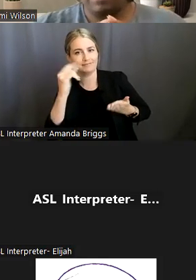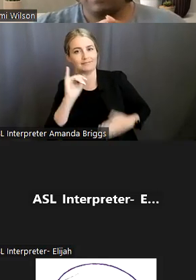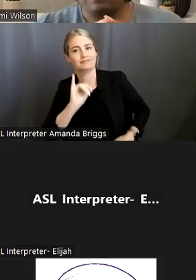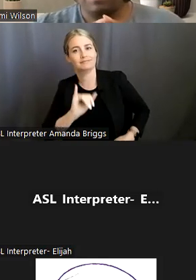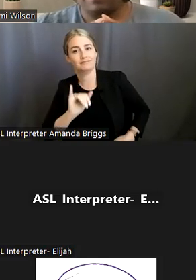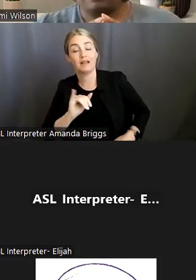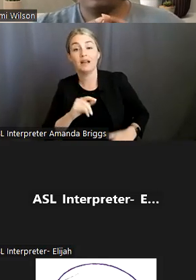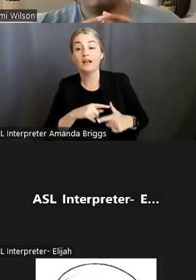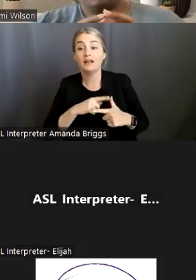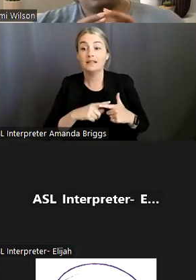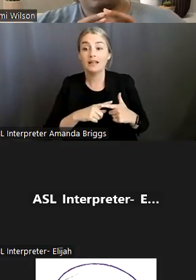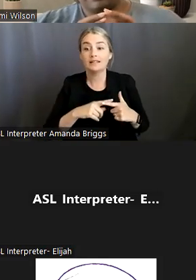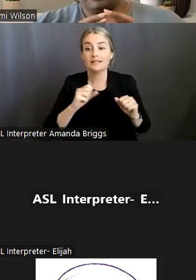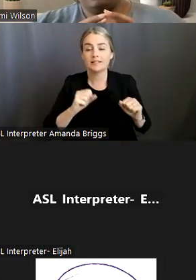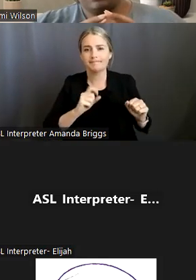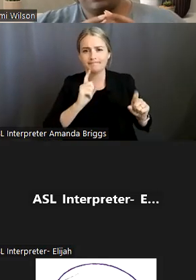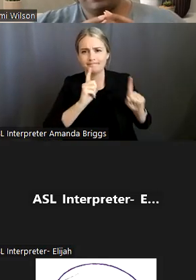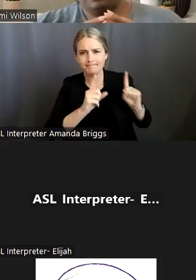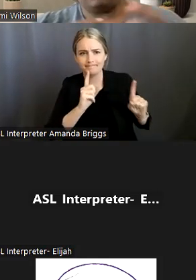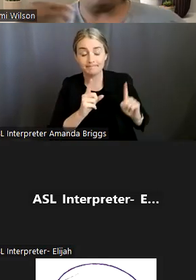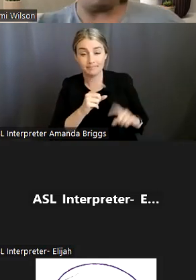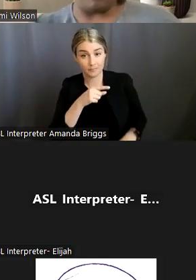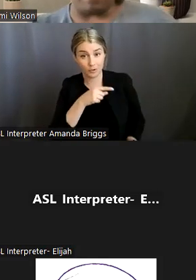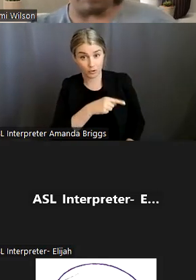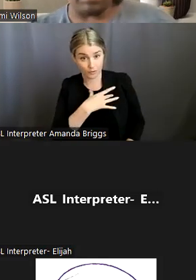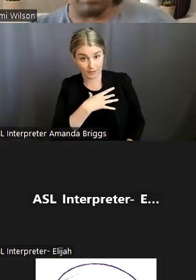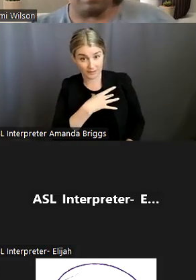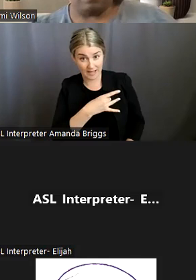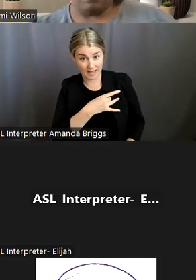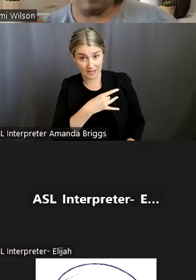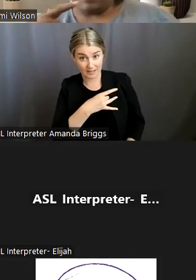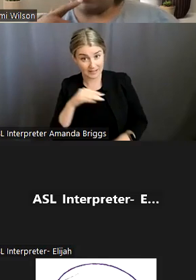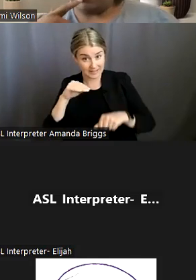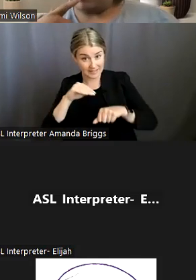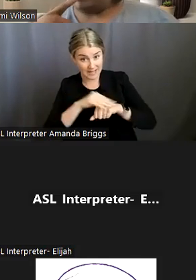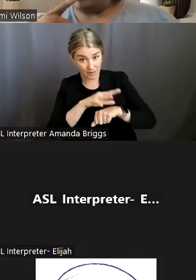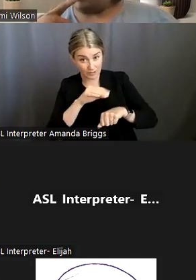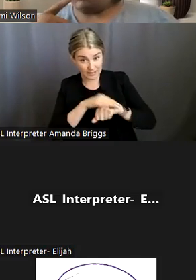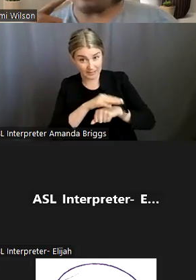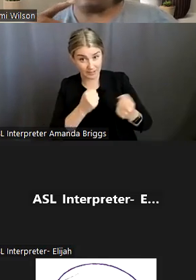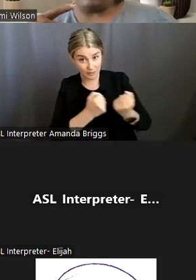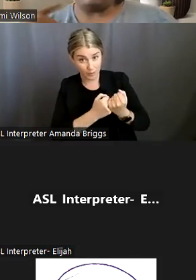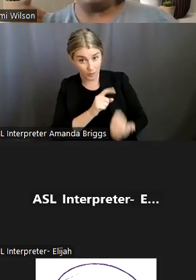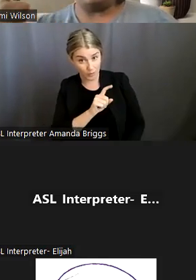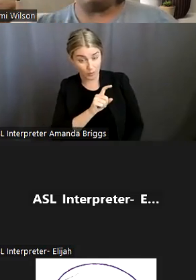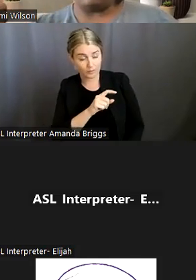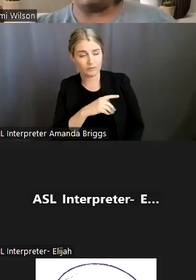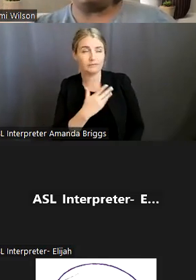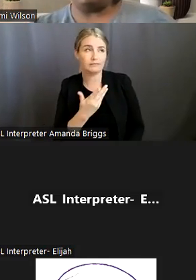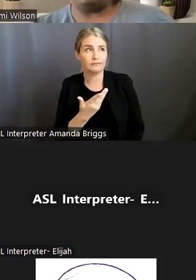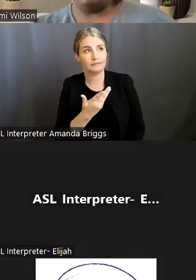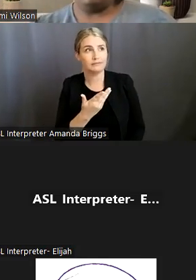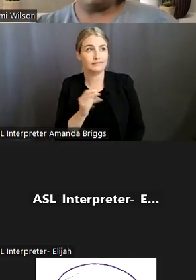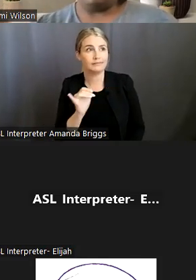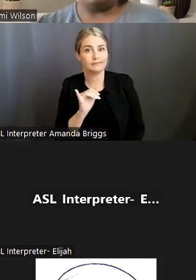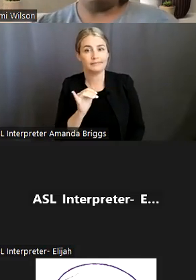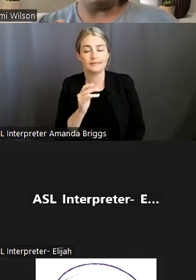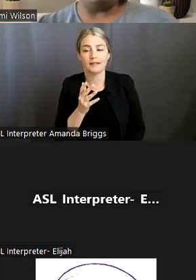around whether or not Kelly would like supportive counseling, whether it's around trauma,